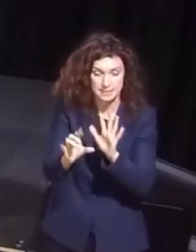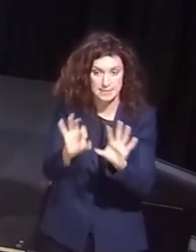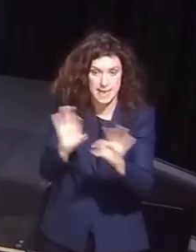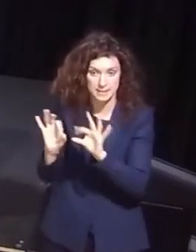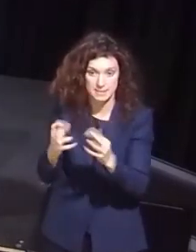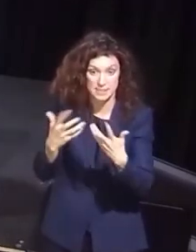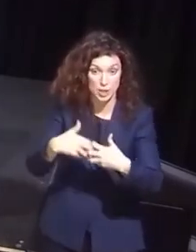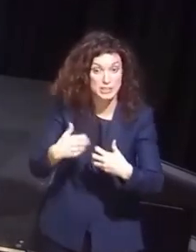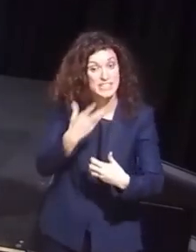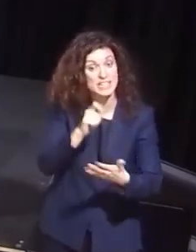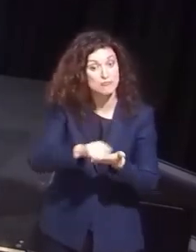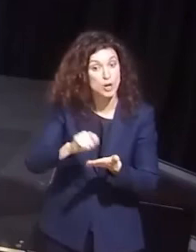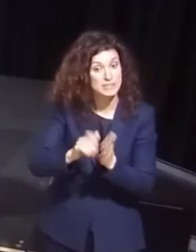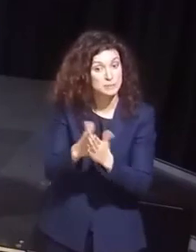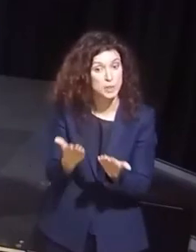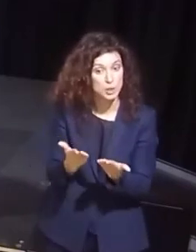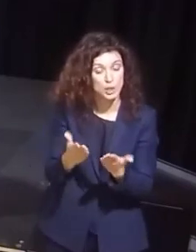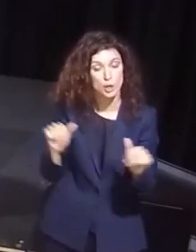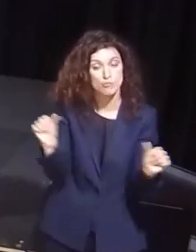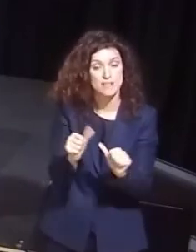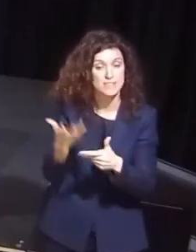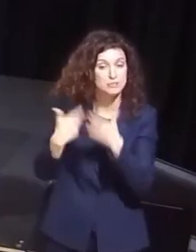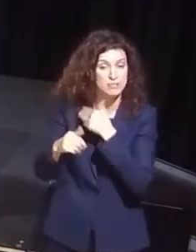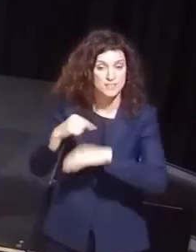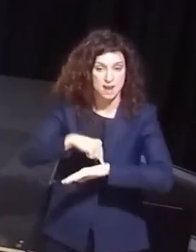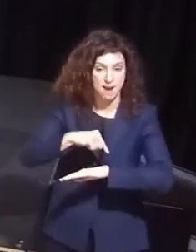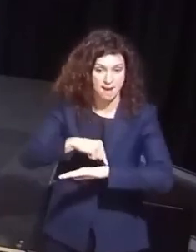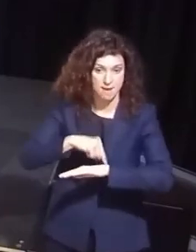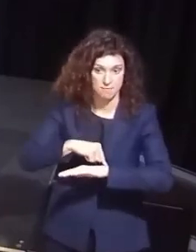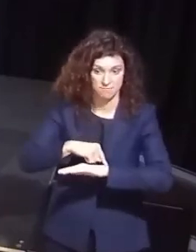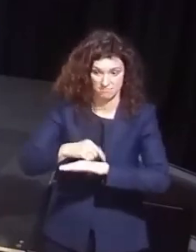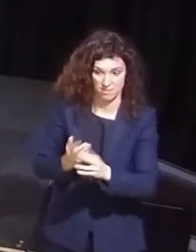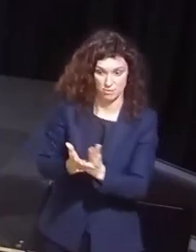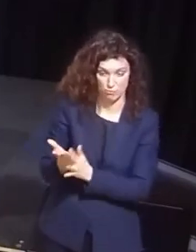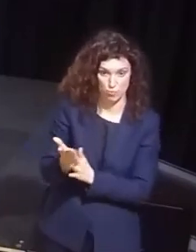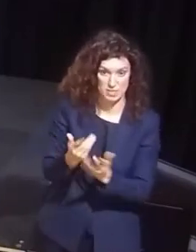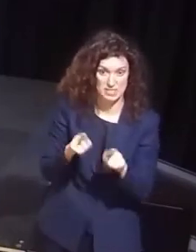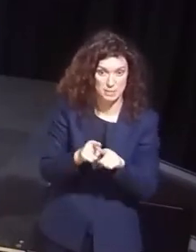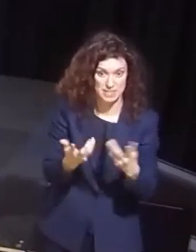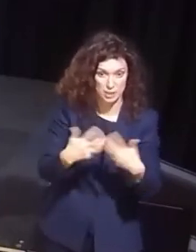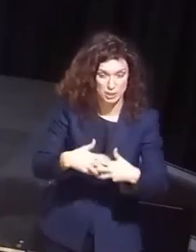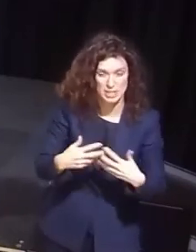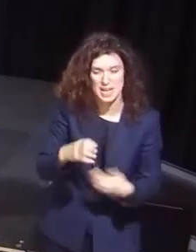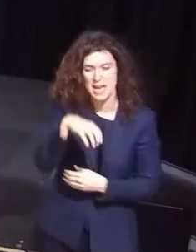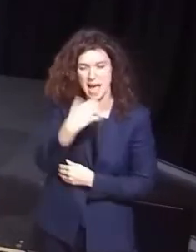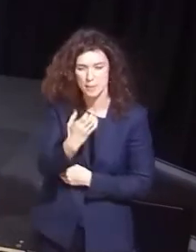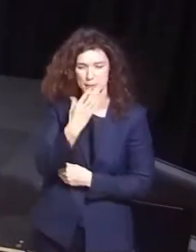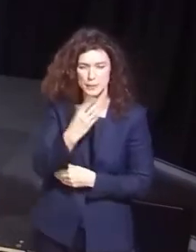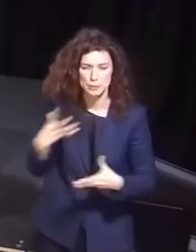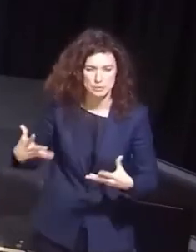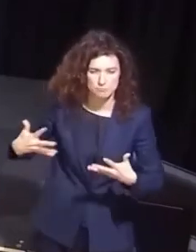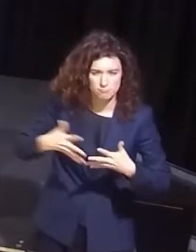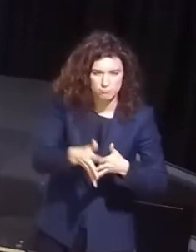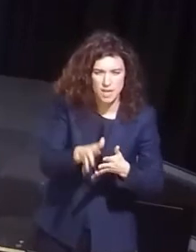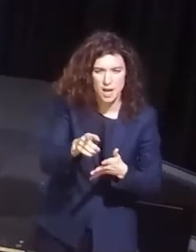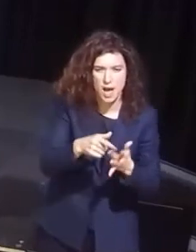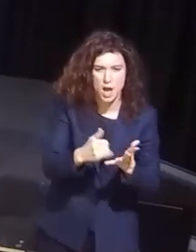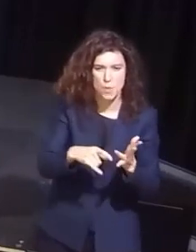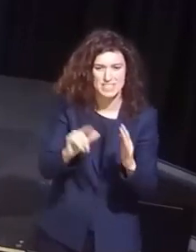Apple integrated it into all of the mobile devices with IOS7, which is a wonderful thing really.